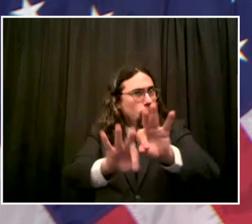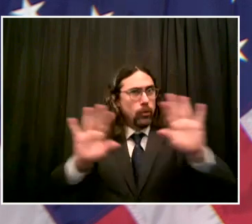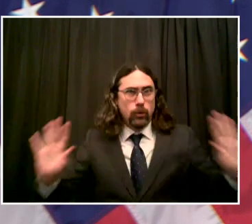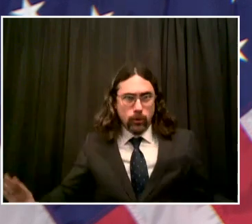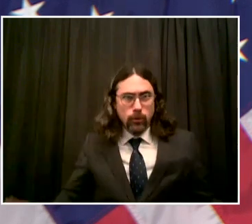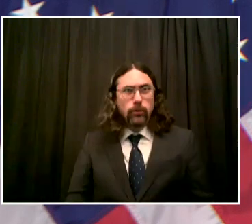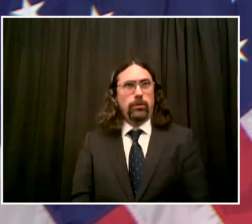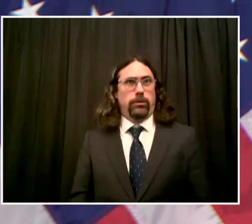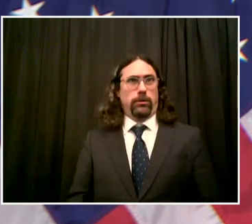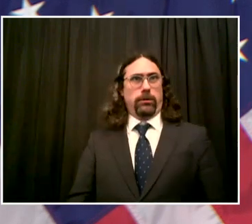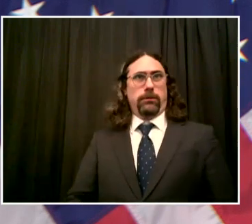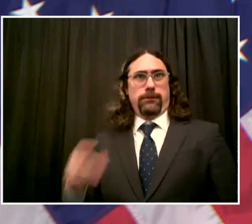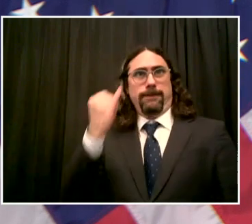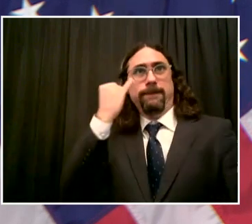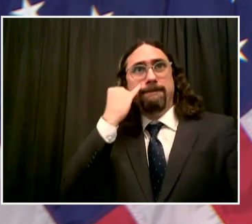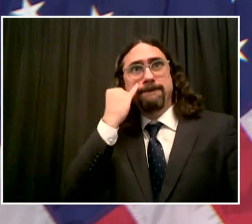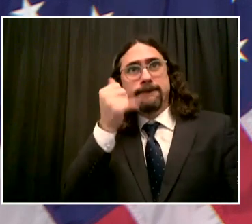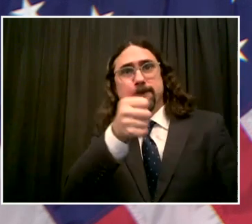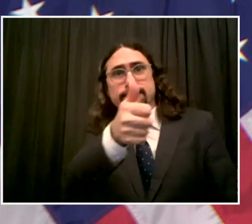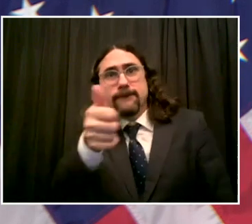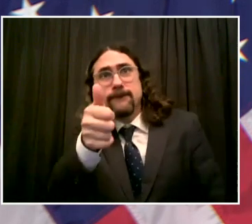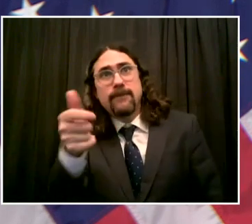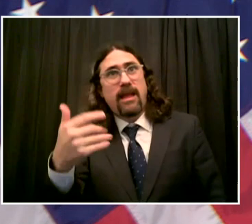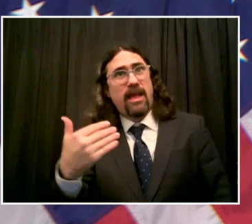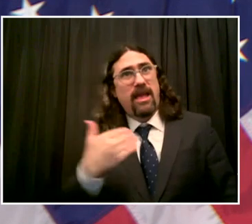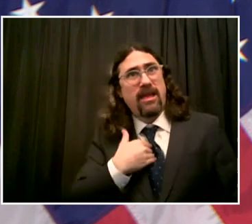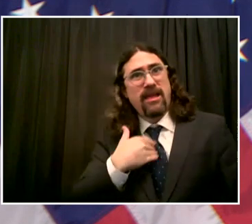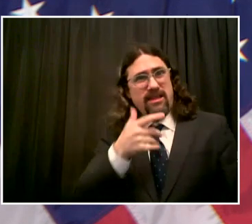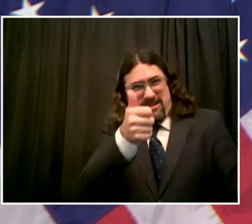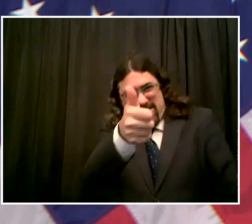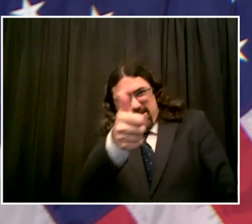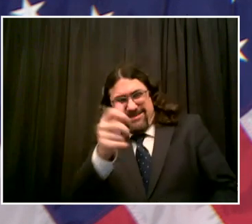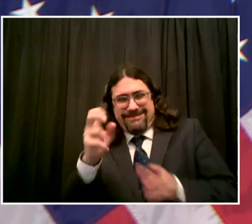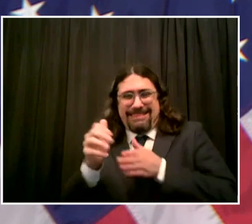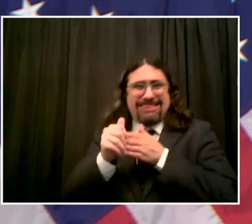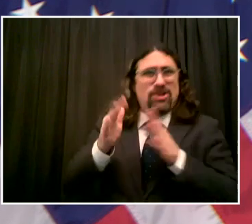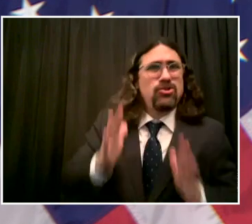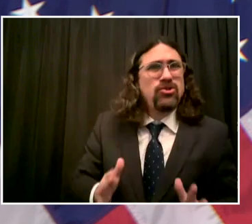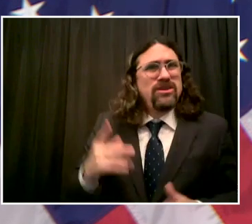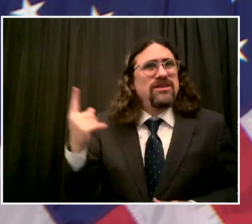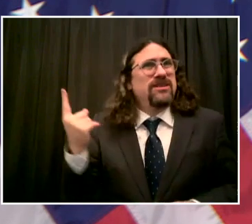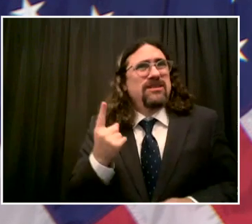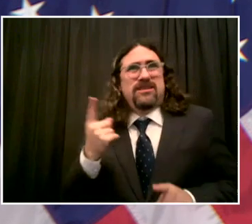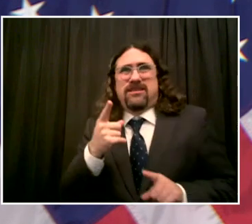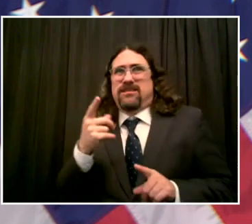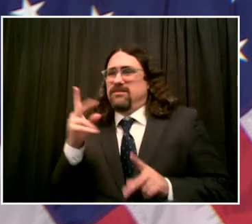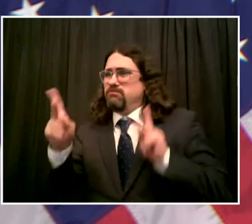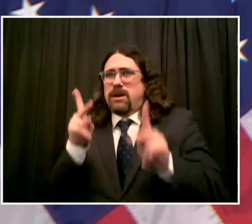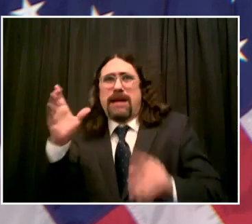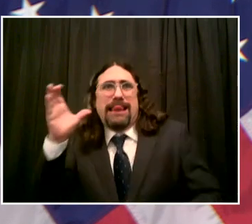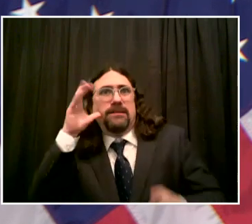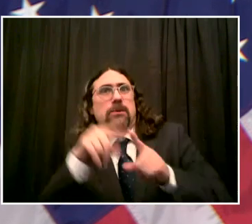AWERING NORMAL STREET CLOTHES